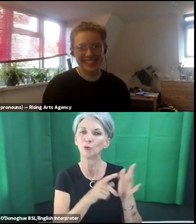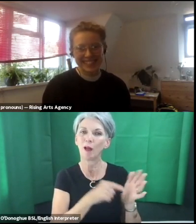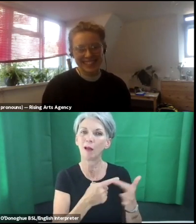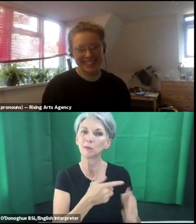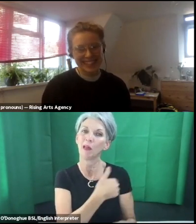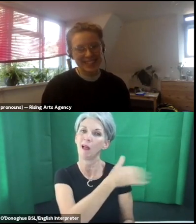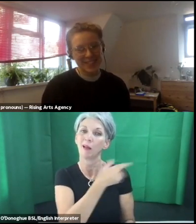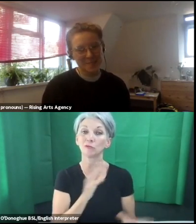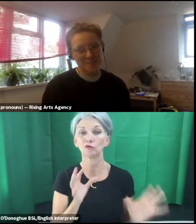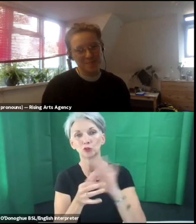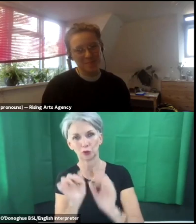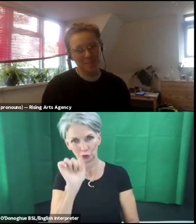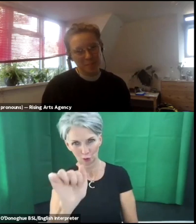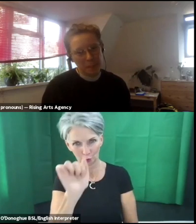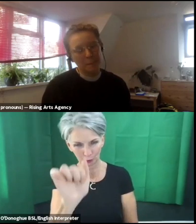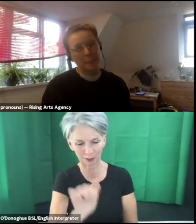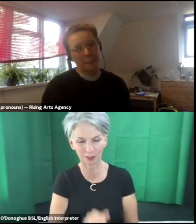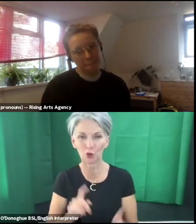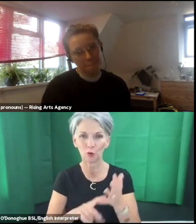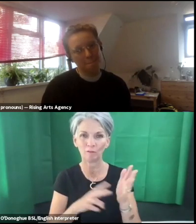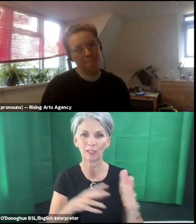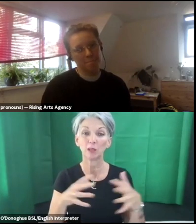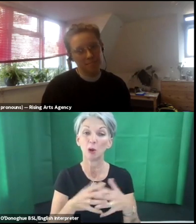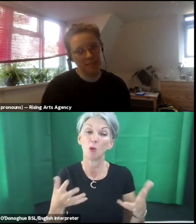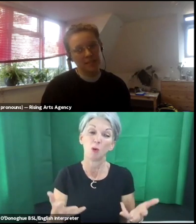Yeah, so I mean, a lot of the stuff that Anna just said really rings true as well.